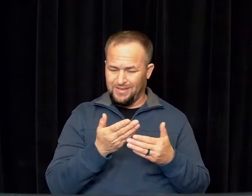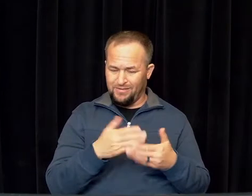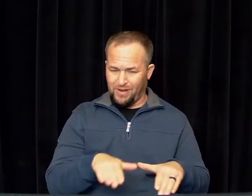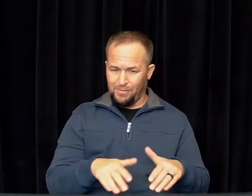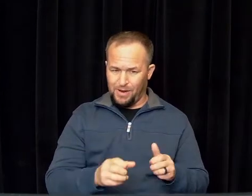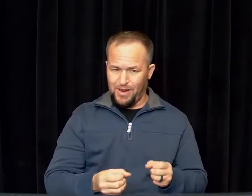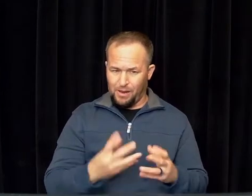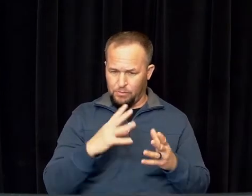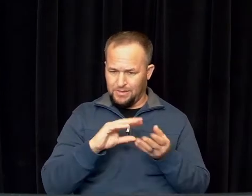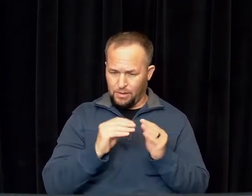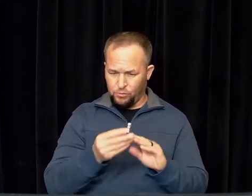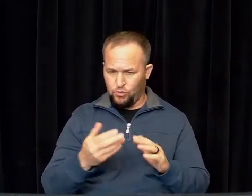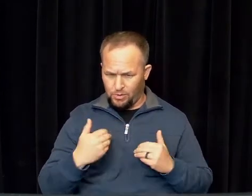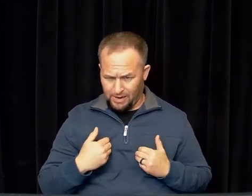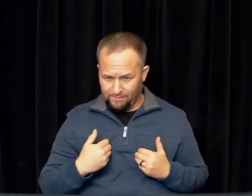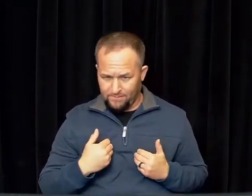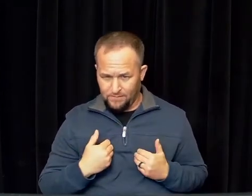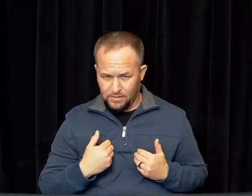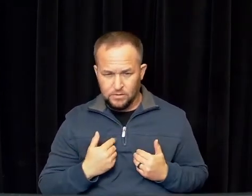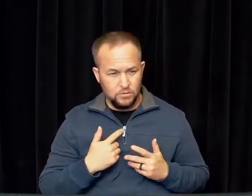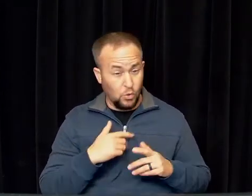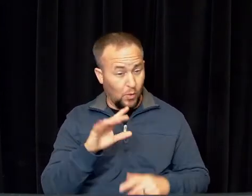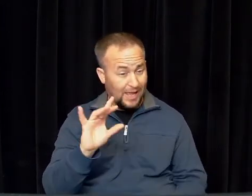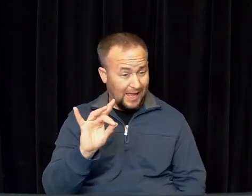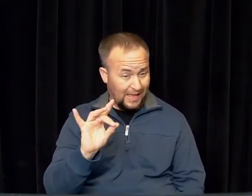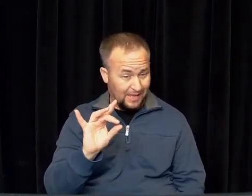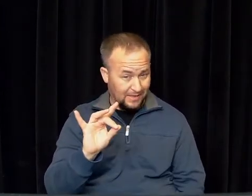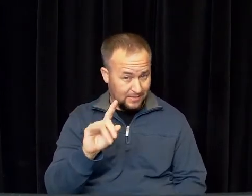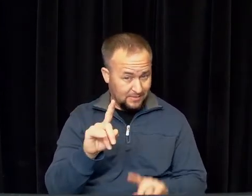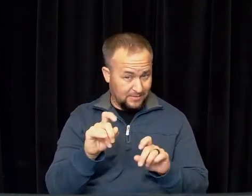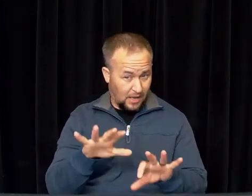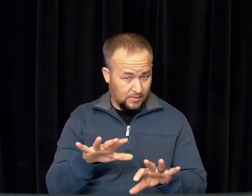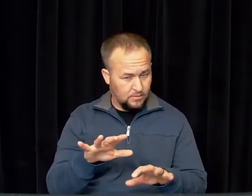listed that out for you. So, I'm left 8 tests so therefore there are 8 numbers. So when